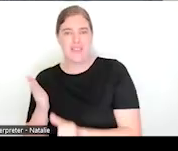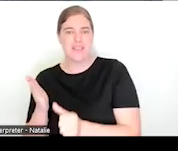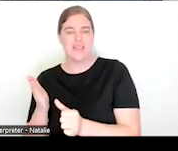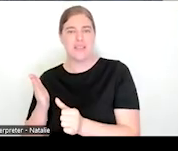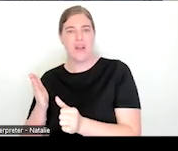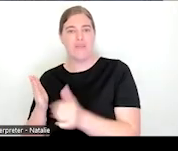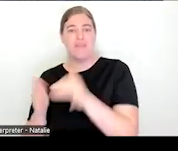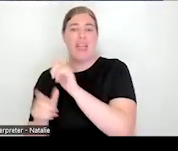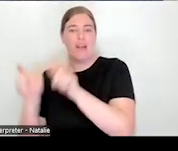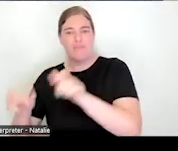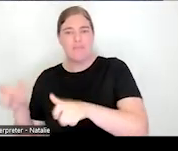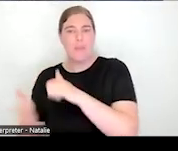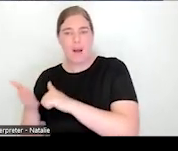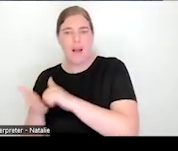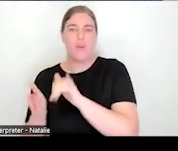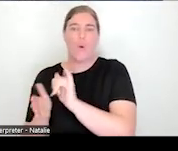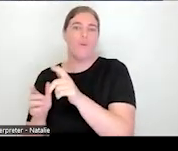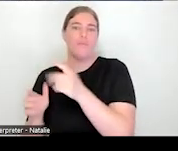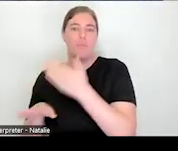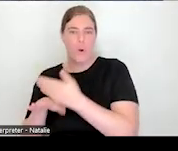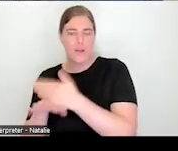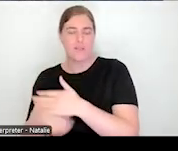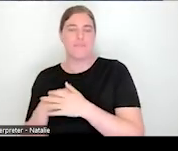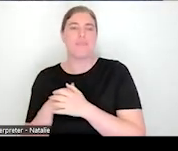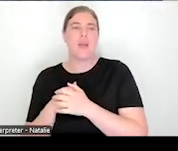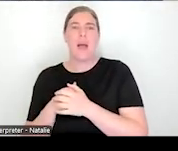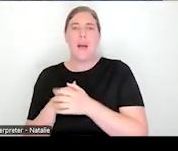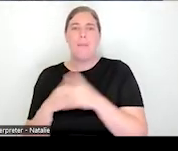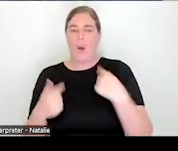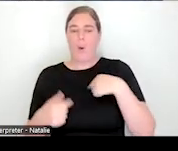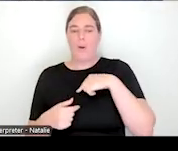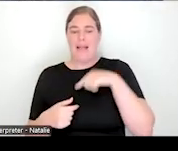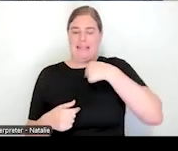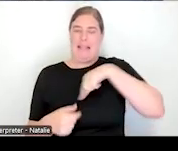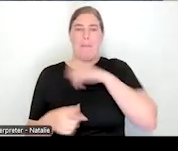and consumers. And it was not within the scope of the plan to address all of these issues.